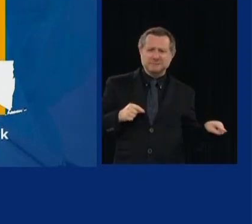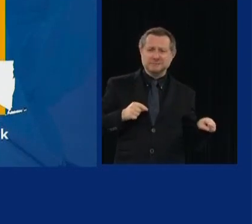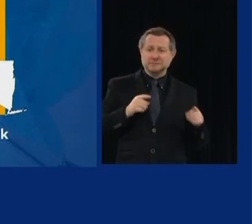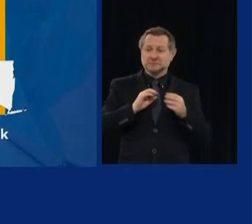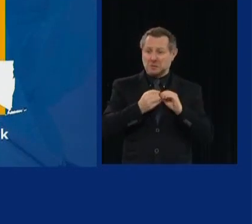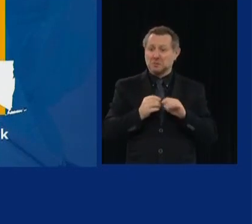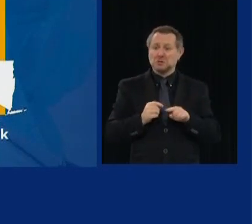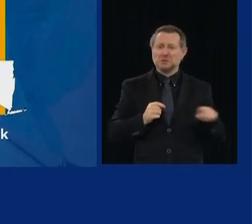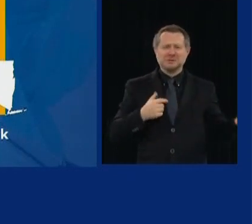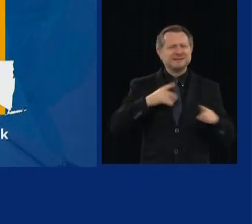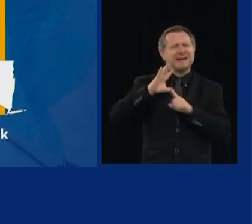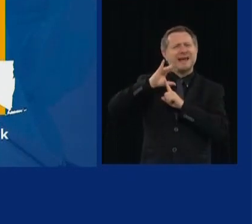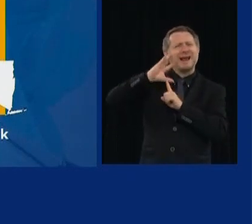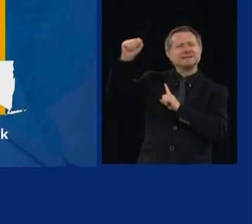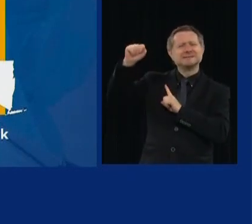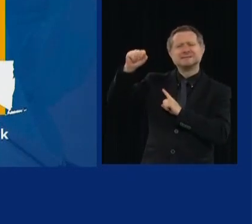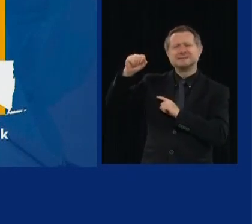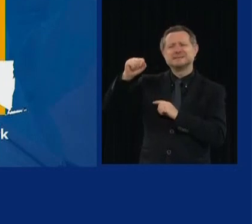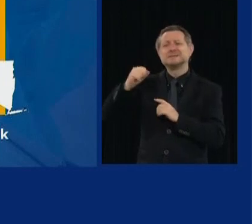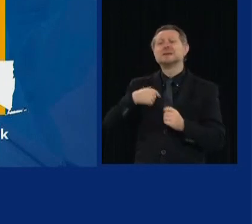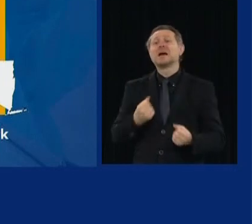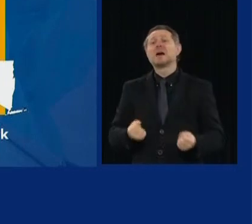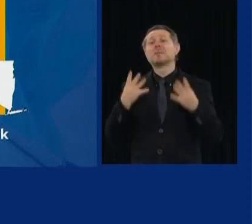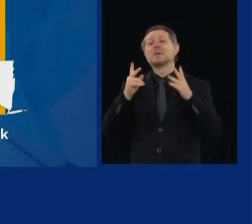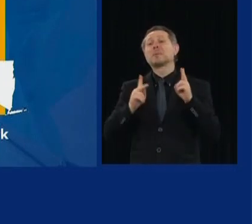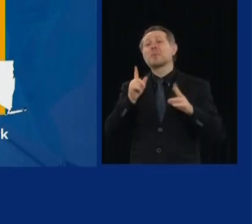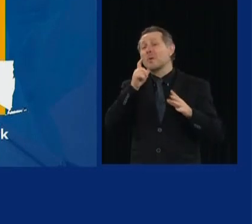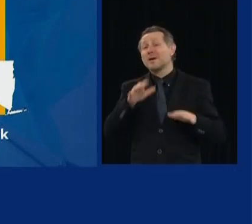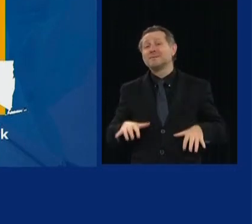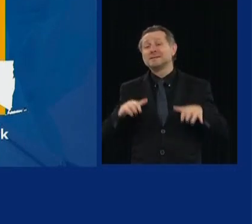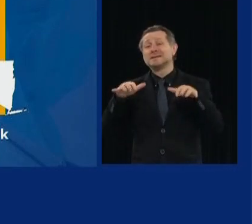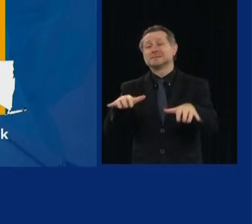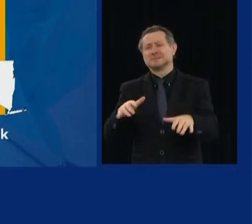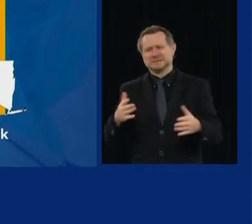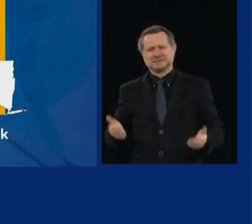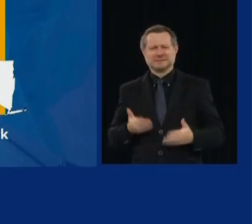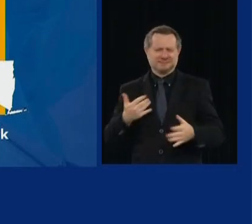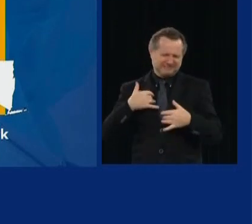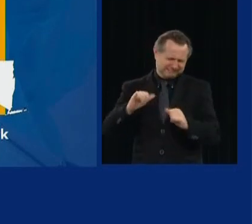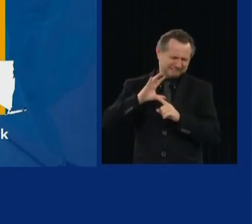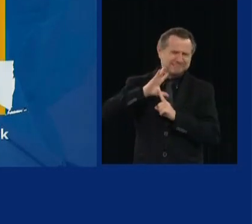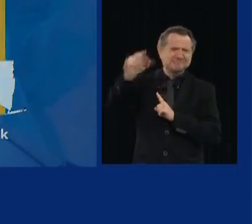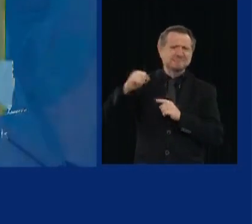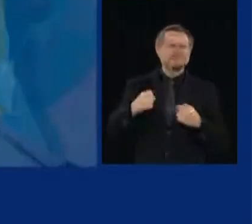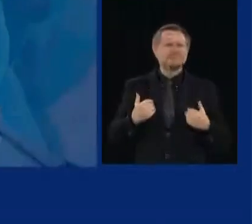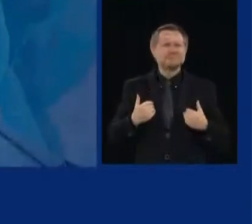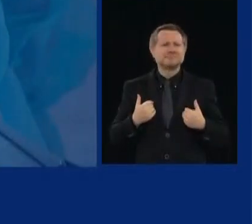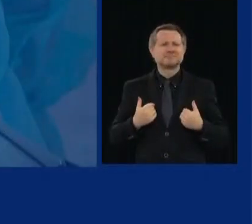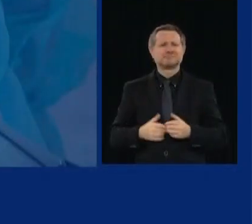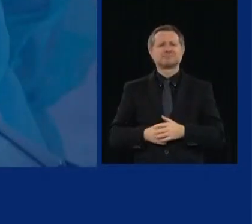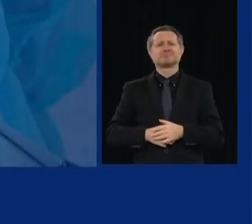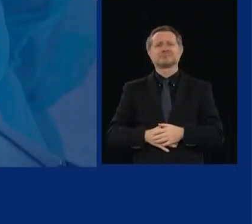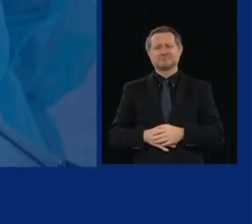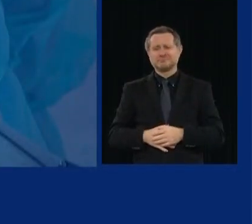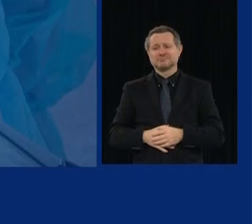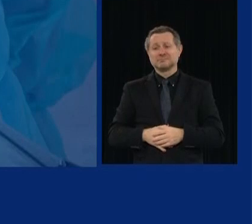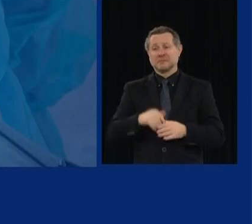WE'RE DOUBLE THE PERCENTAGE. NOT RAW NUMBERS, BECAUSE WE'RE